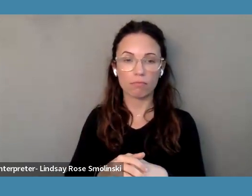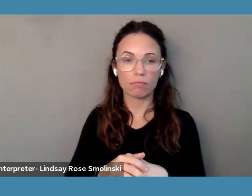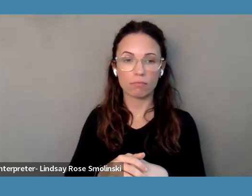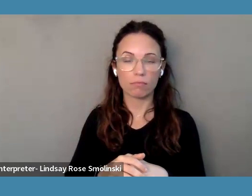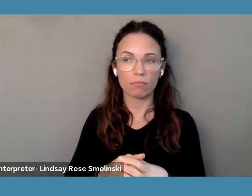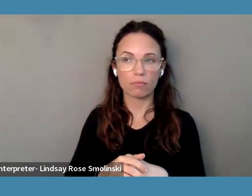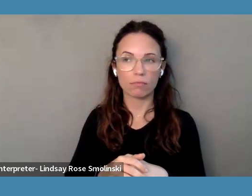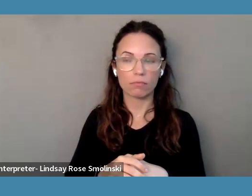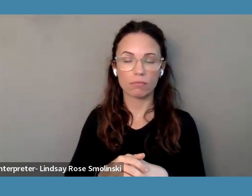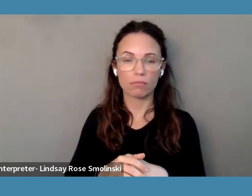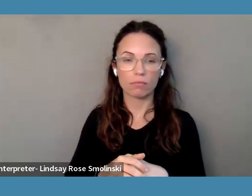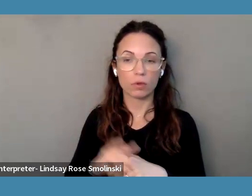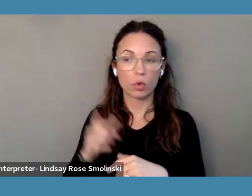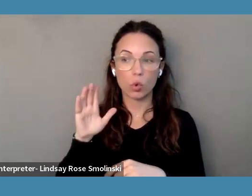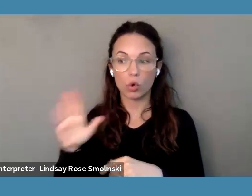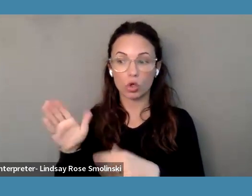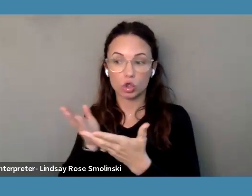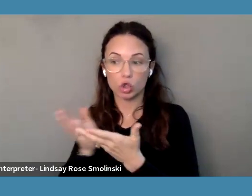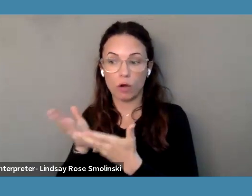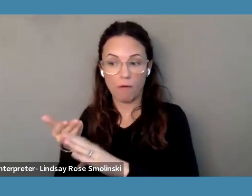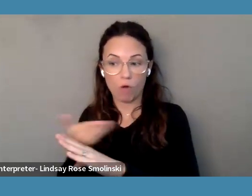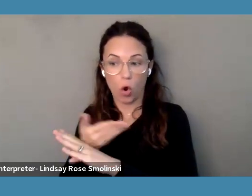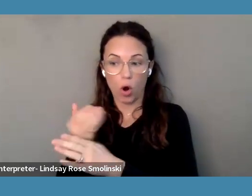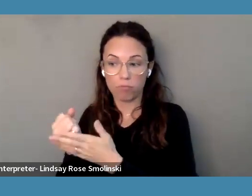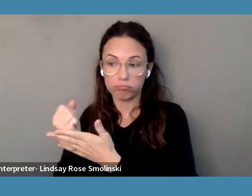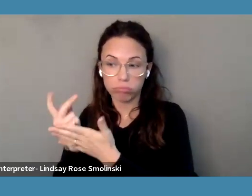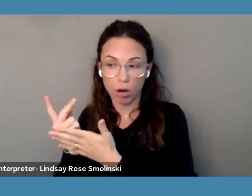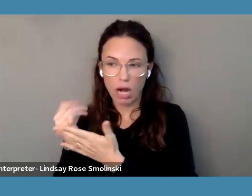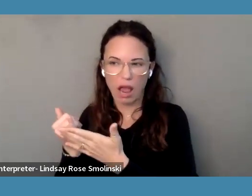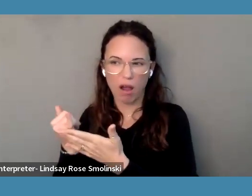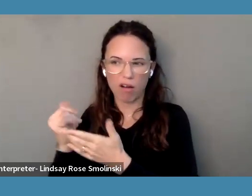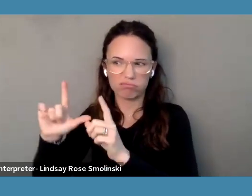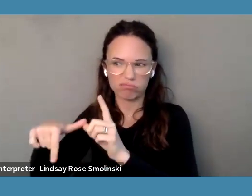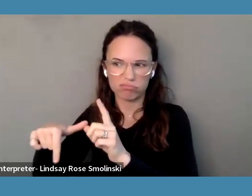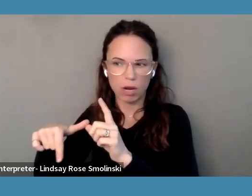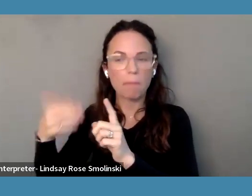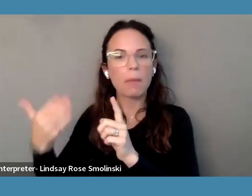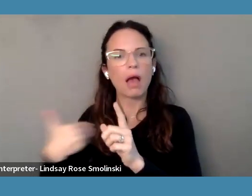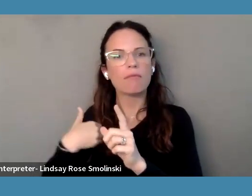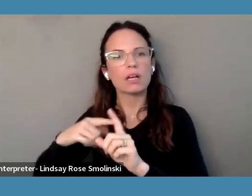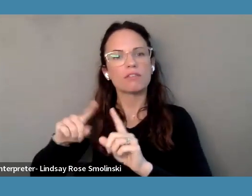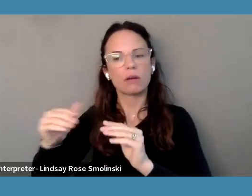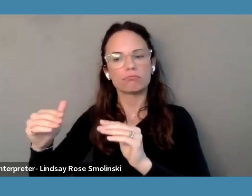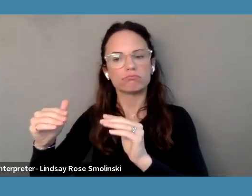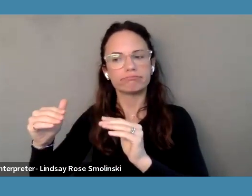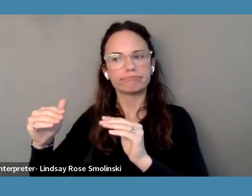to the services that were previously issued that have now been either reduced or denied.